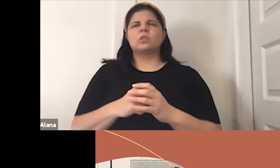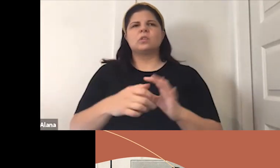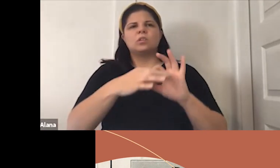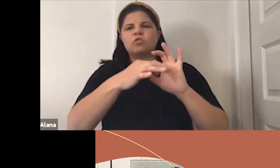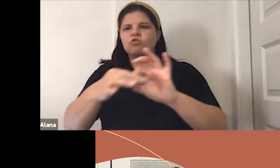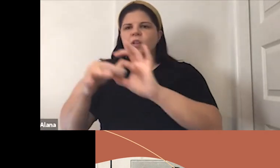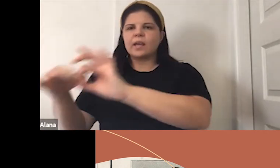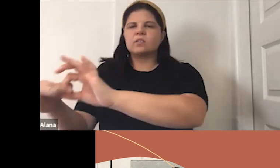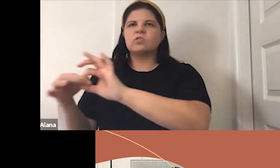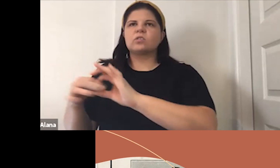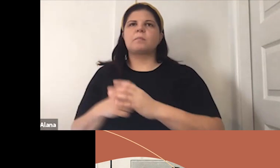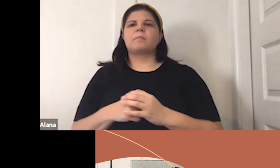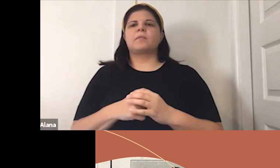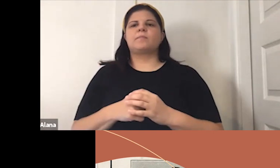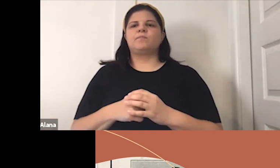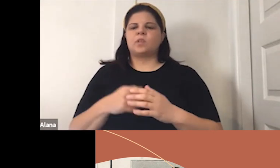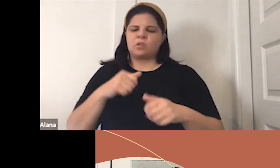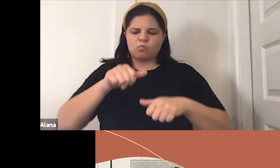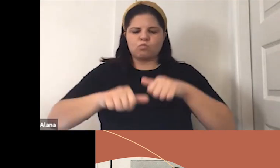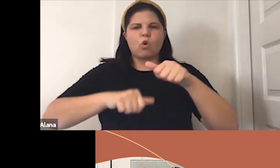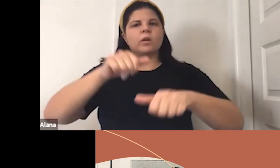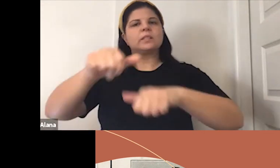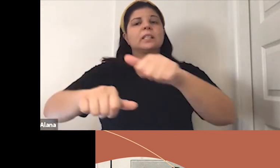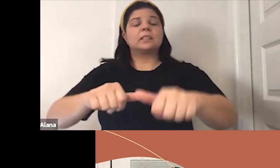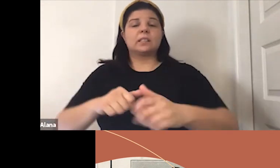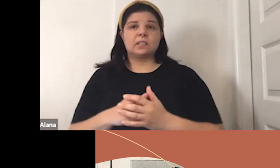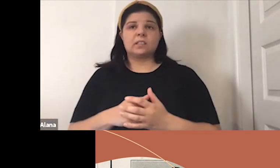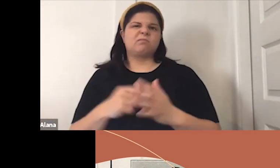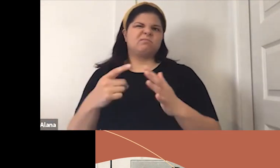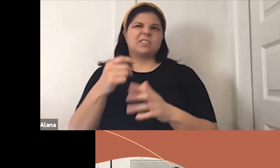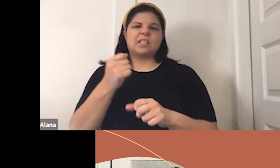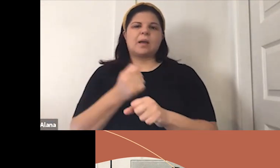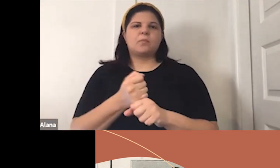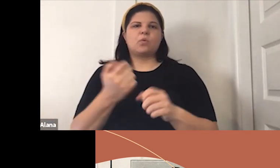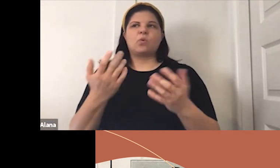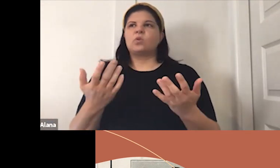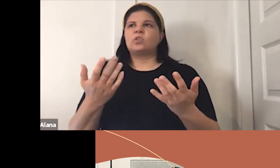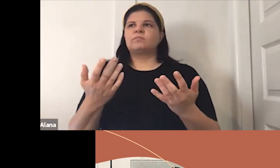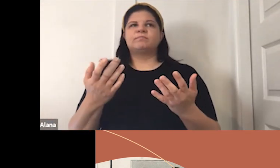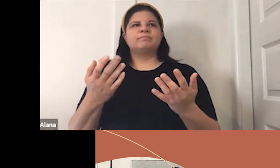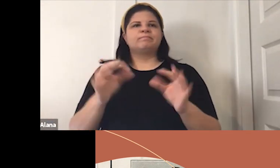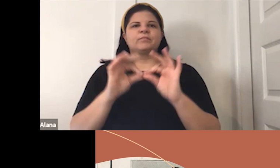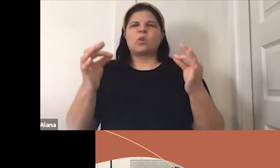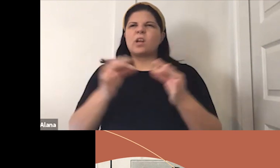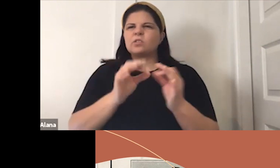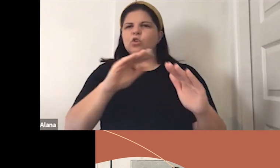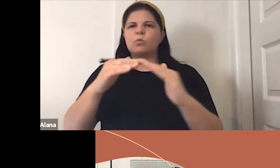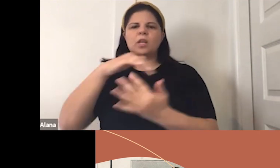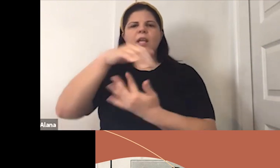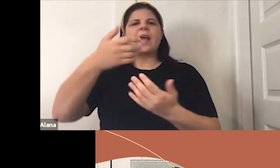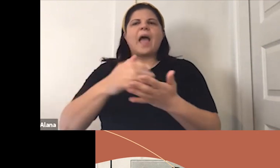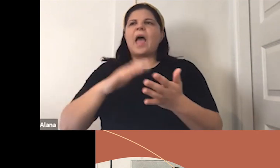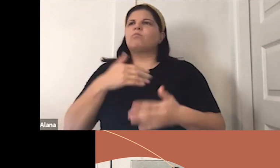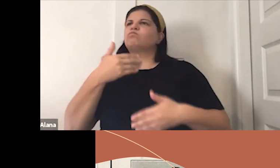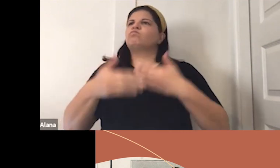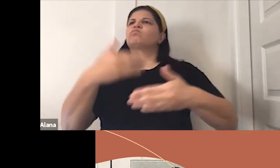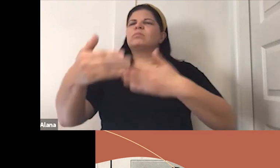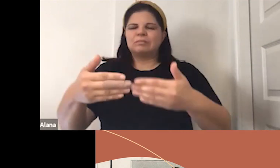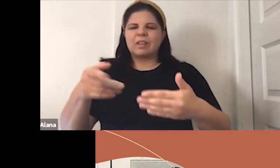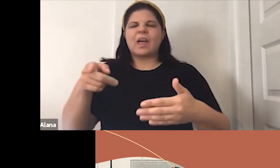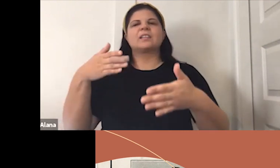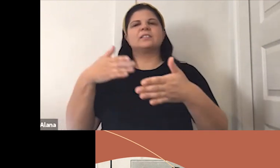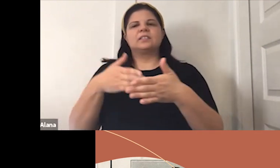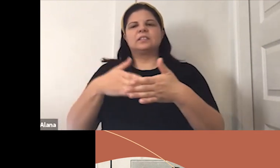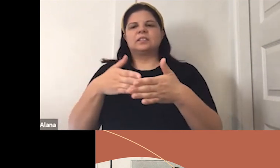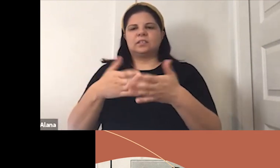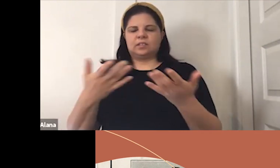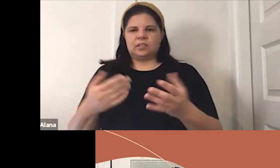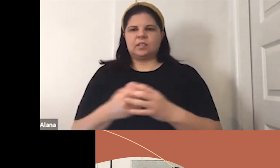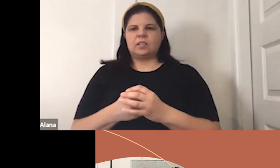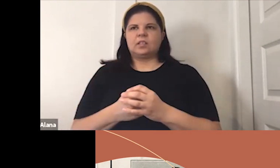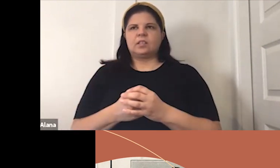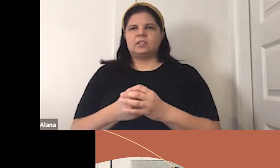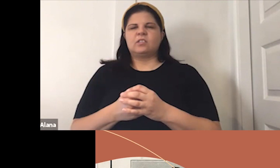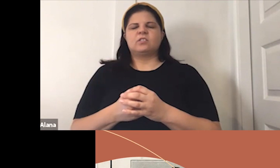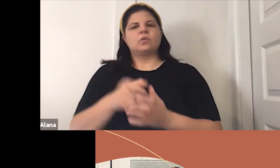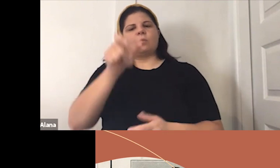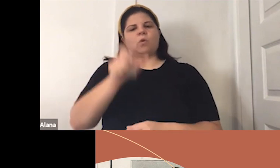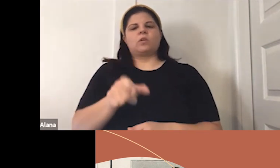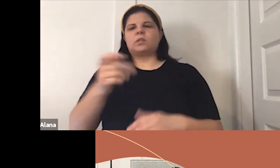the processes within the way society functions, that actually puts this extra layer, unnecessary